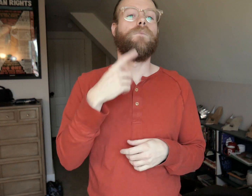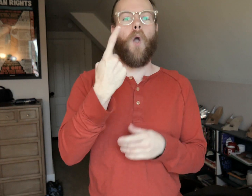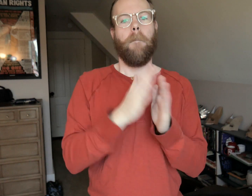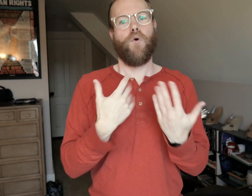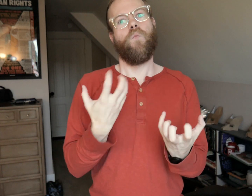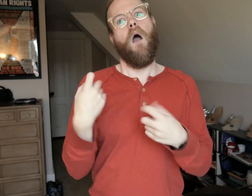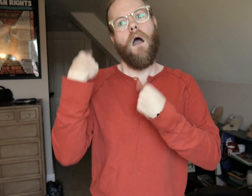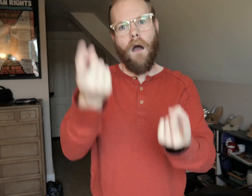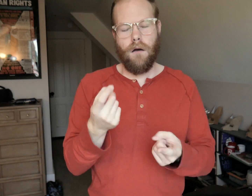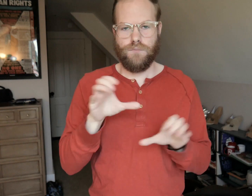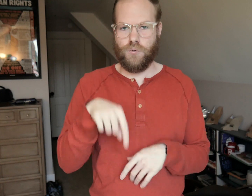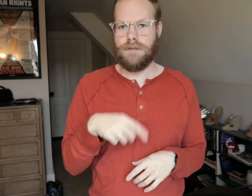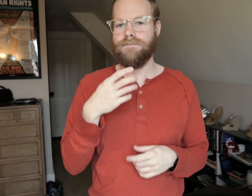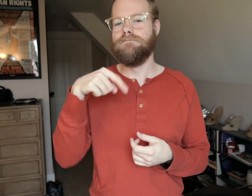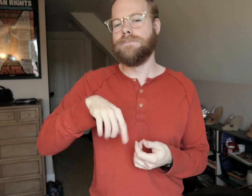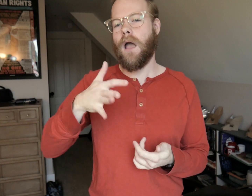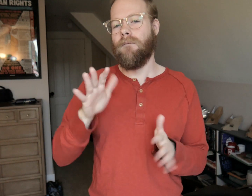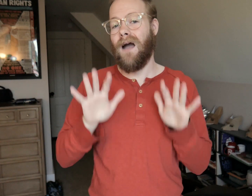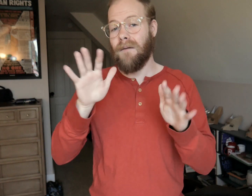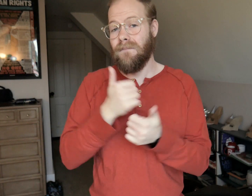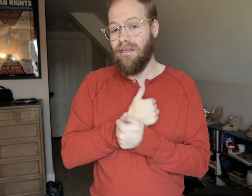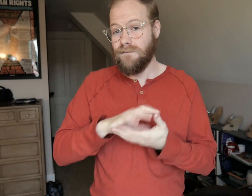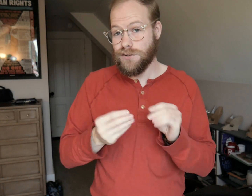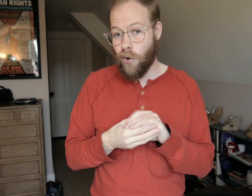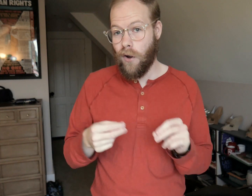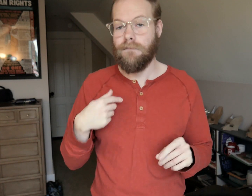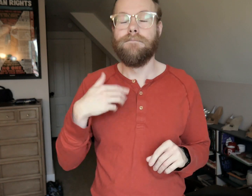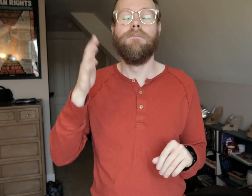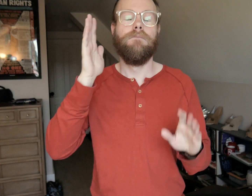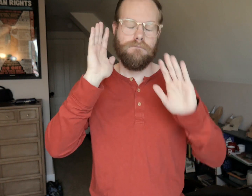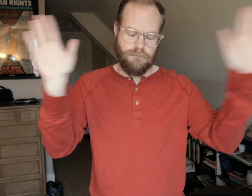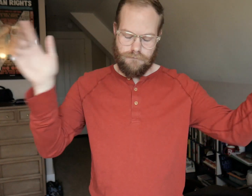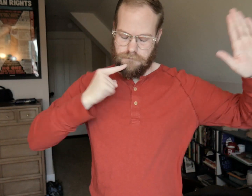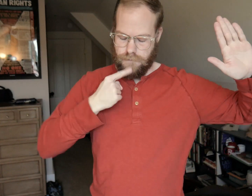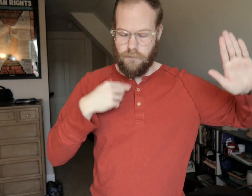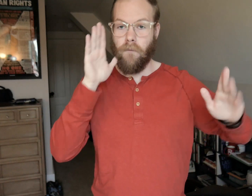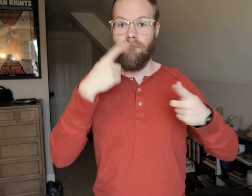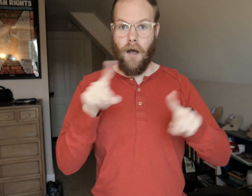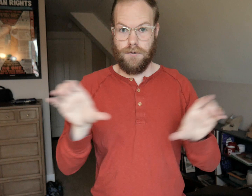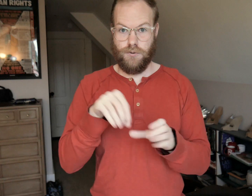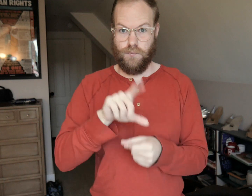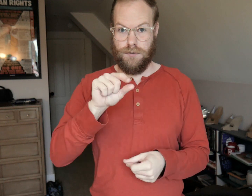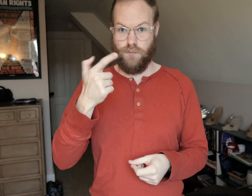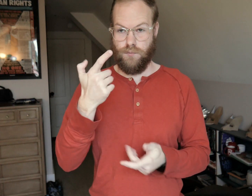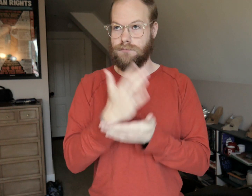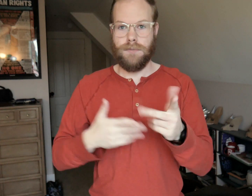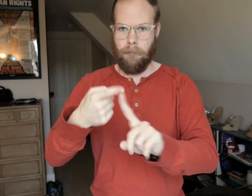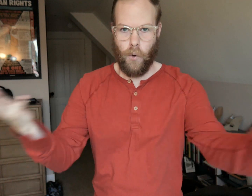One book I’ve been wanting to do this with is This Is Kind of an Epic Love Story, and I will finally do it in 2021 at some point.